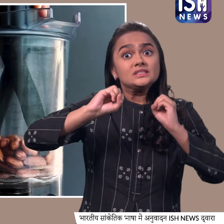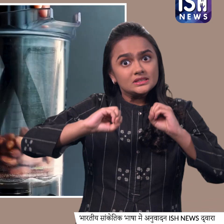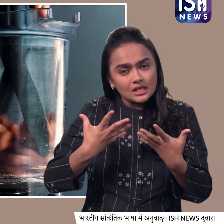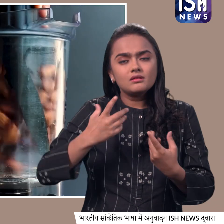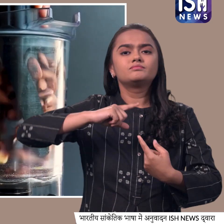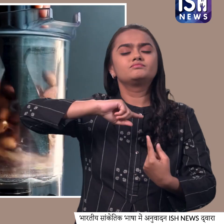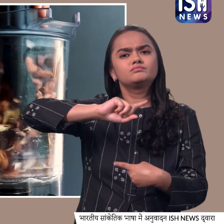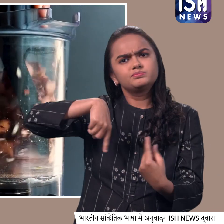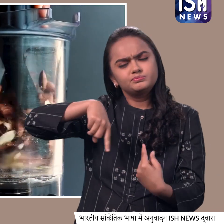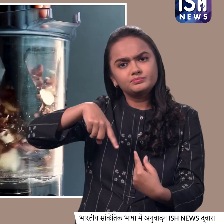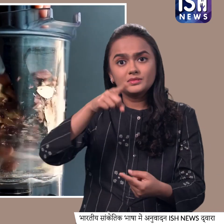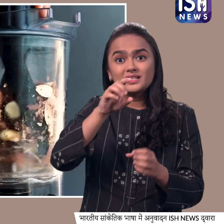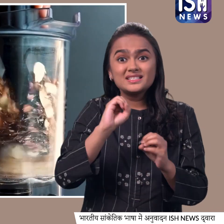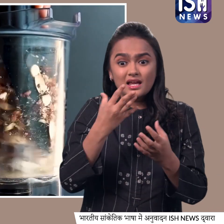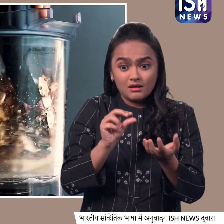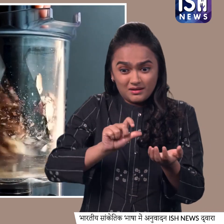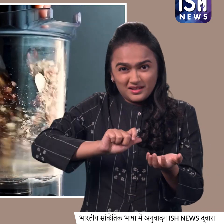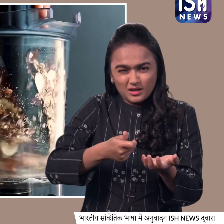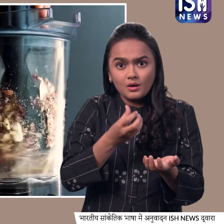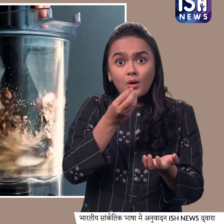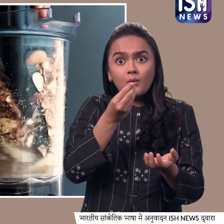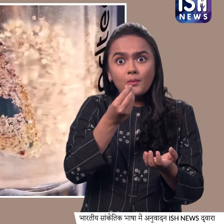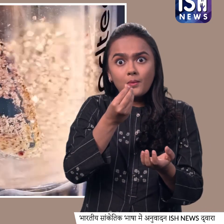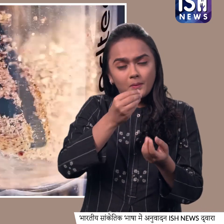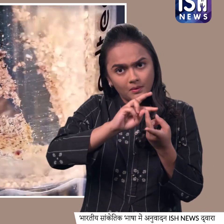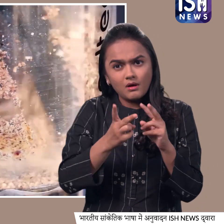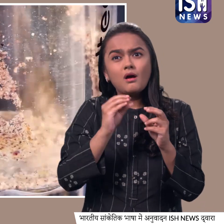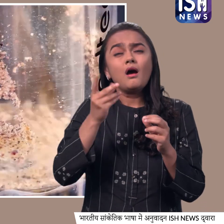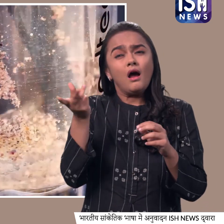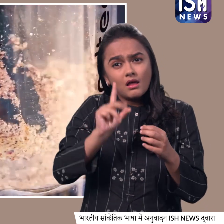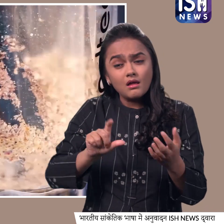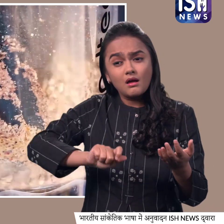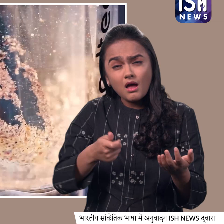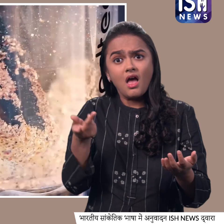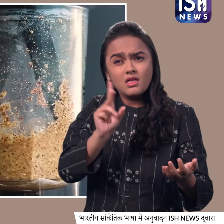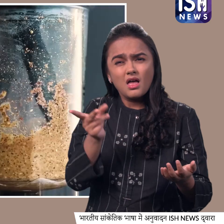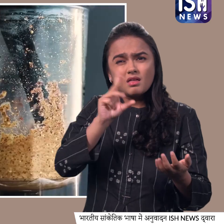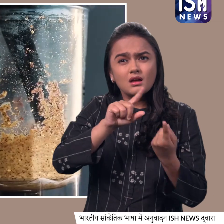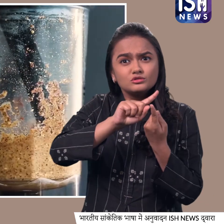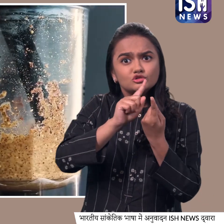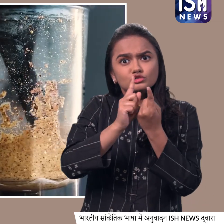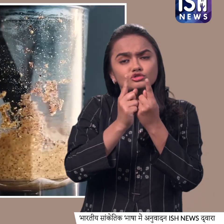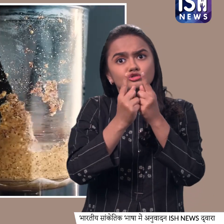Blend it. Almonds will first become a powder and then slowly convert into a softer buttery texture.